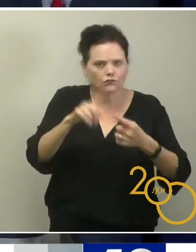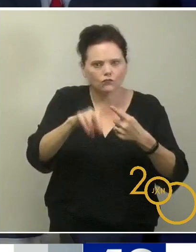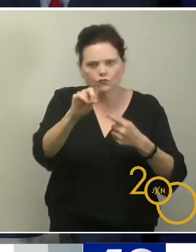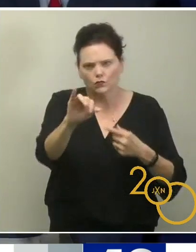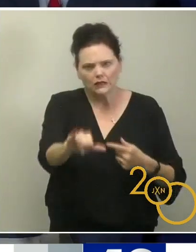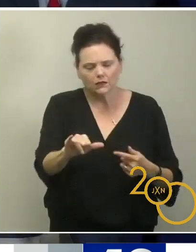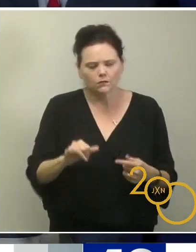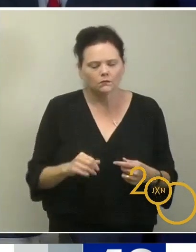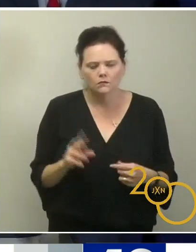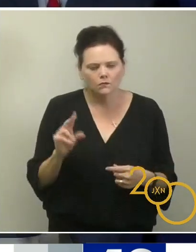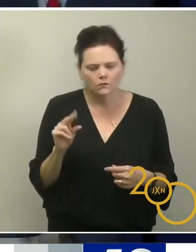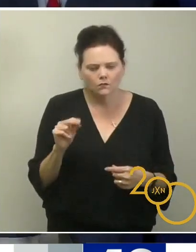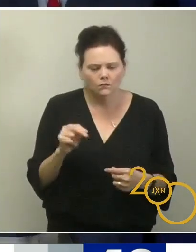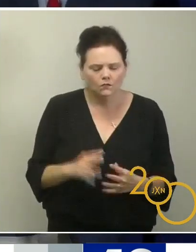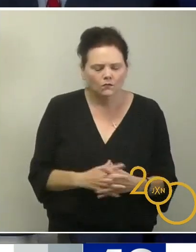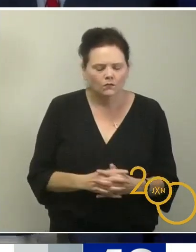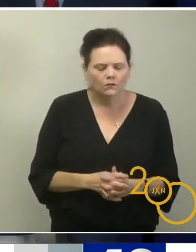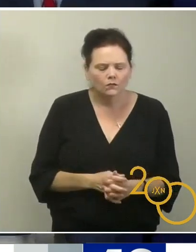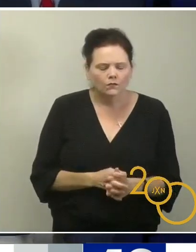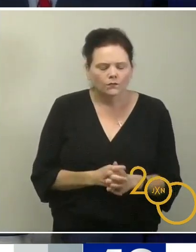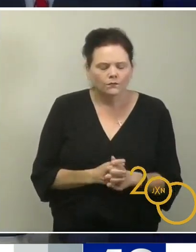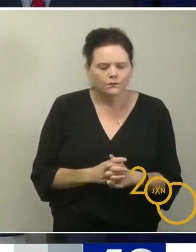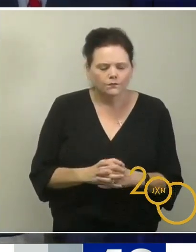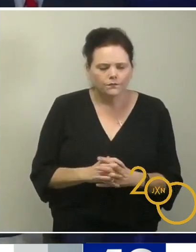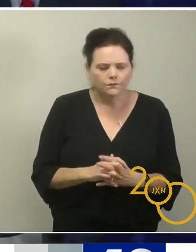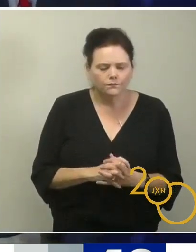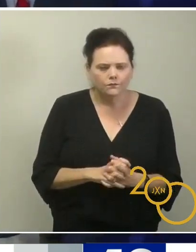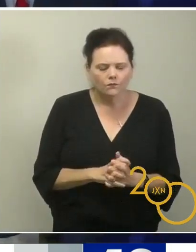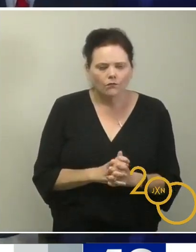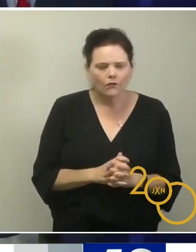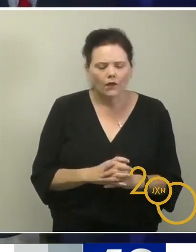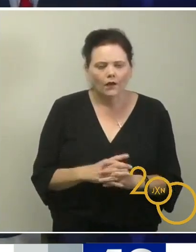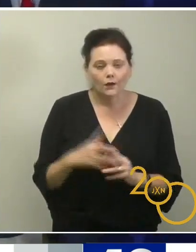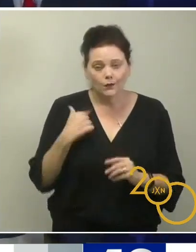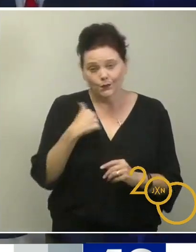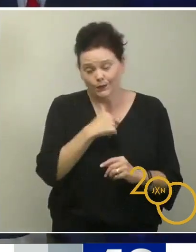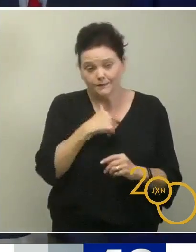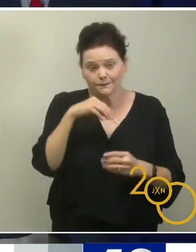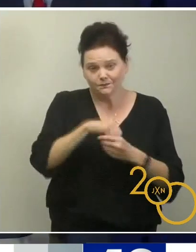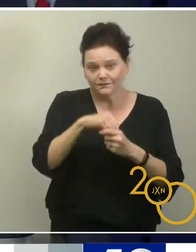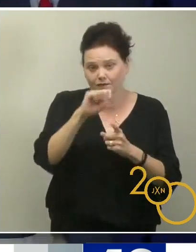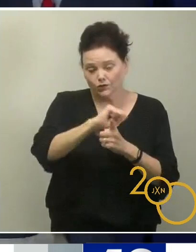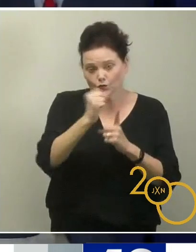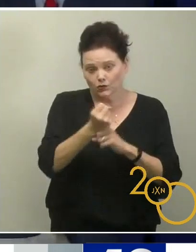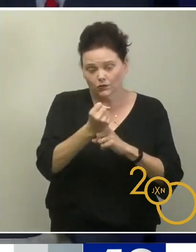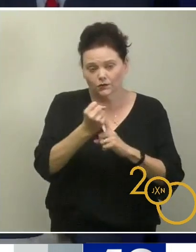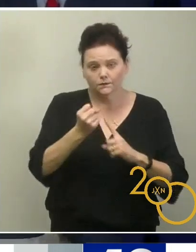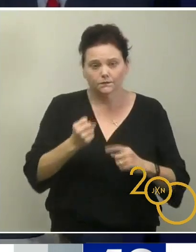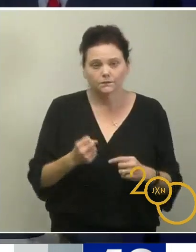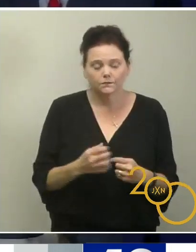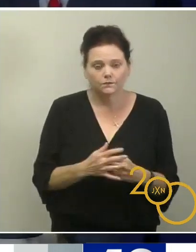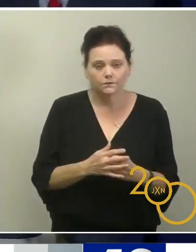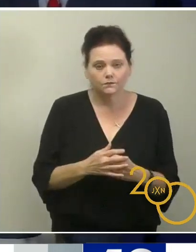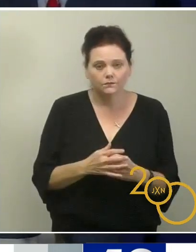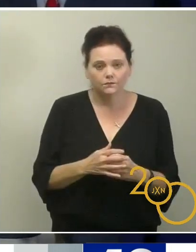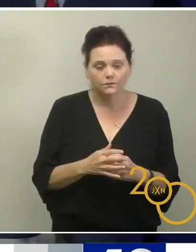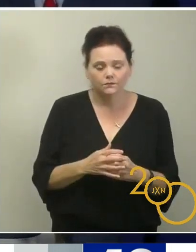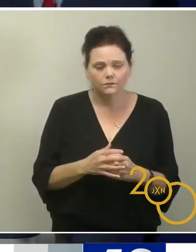CONSCIOUS DECISION TO CUT WATER OFF TO THE CITY OF JACKSON. I'M NOT AWARE THAT ANY DO THAT.